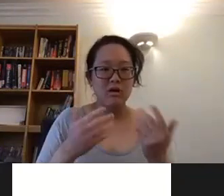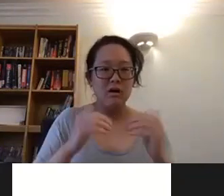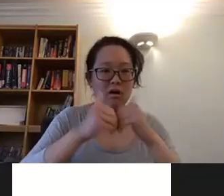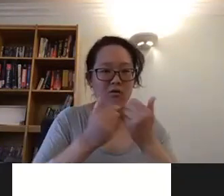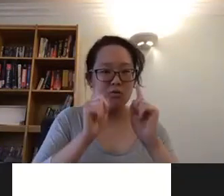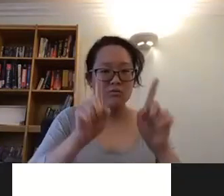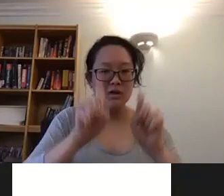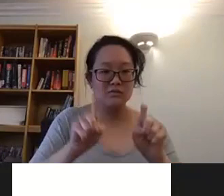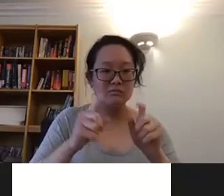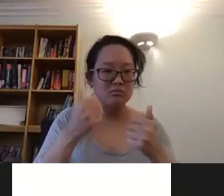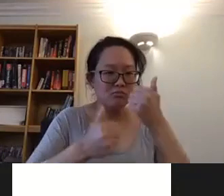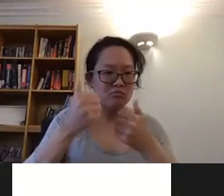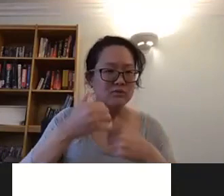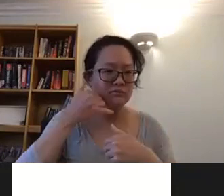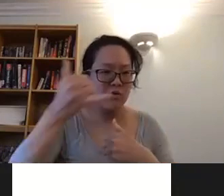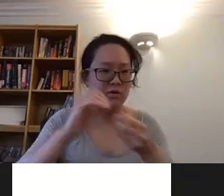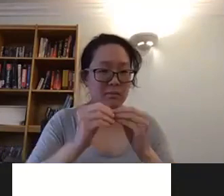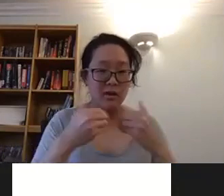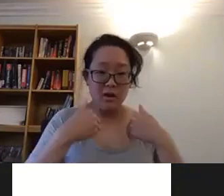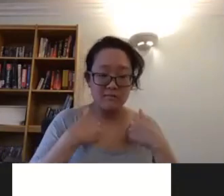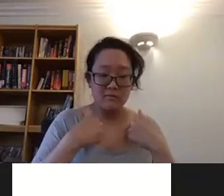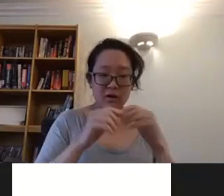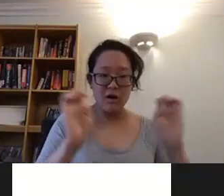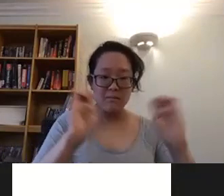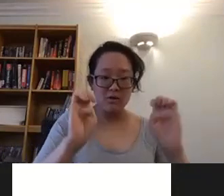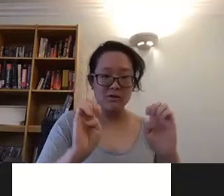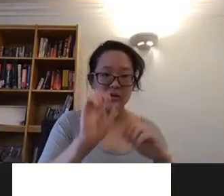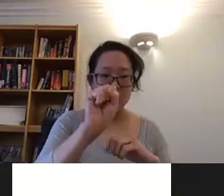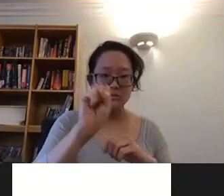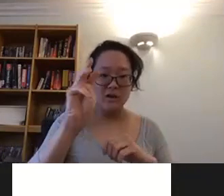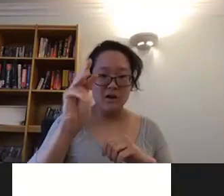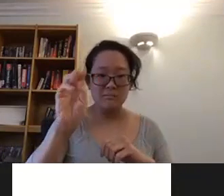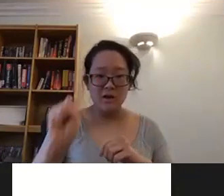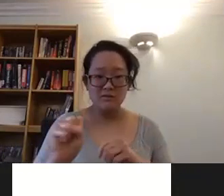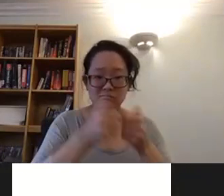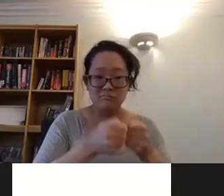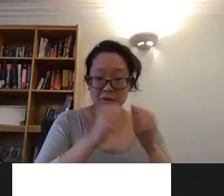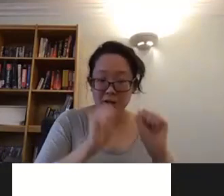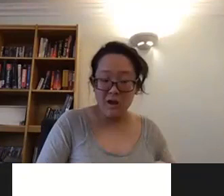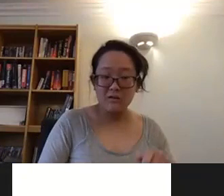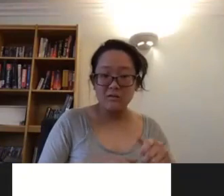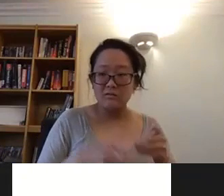what are the next steps? Should I get tested? Is there a phone number I call? Do I go to the emergency room?